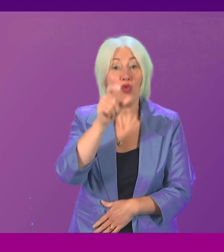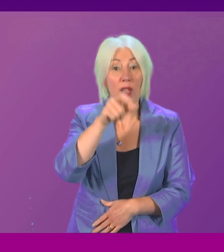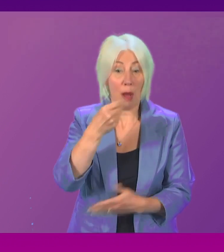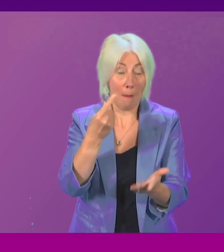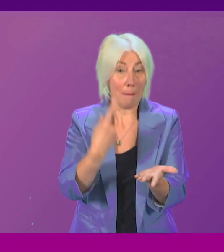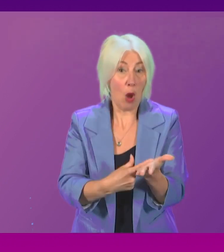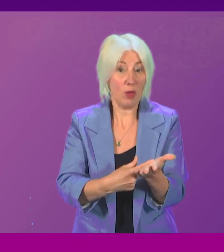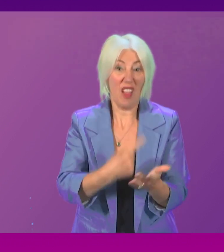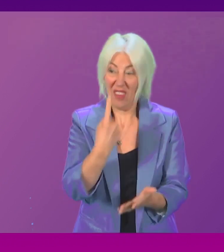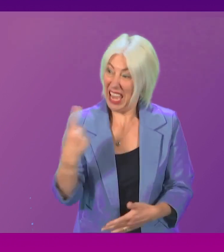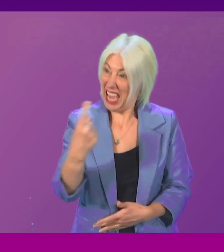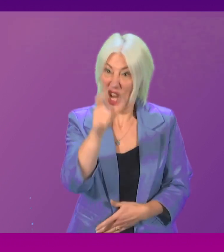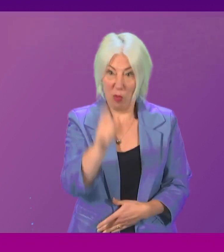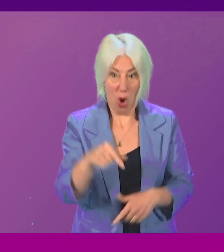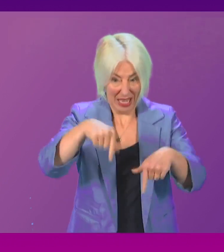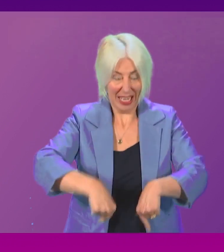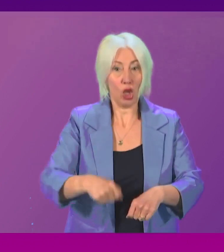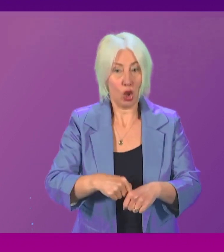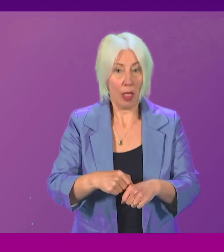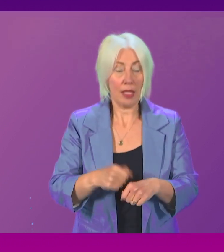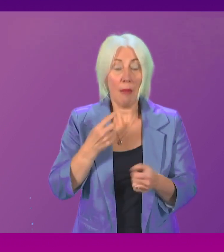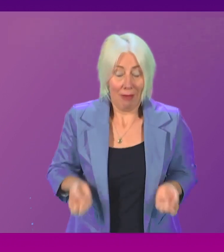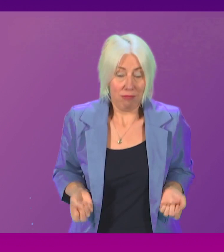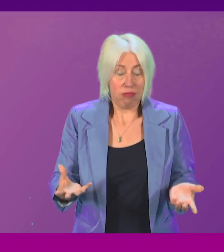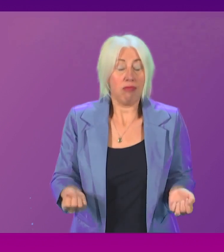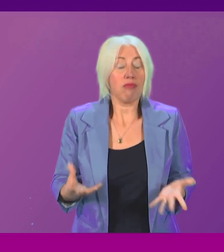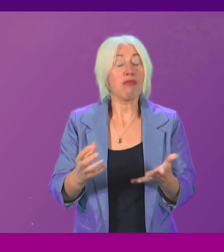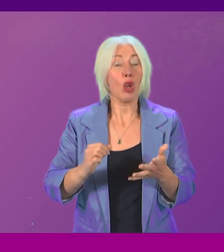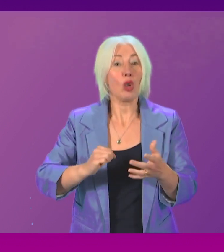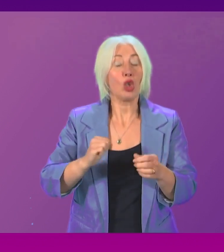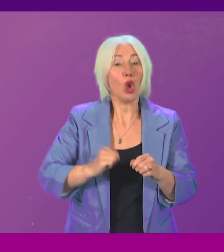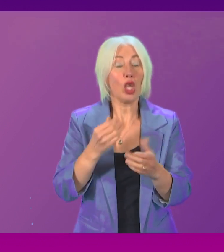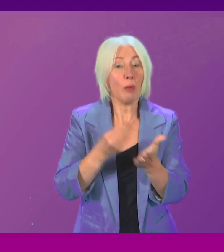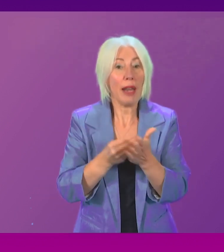At the same time, the SNP spent public money to build a culture of cover-up and secrecy,